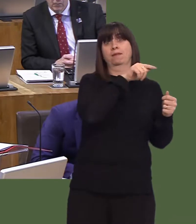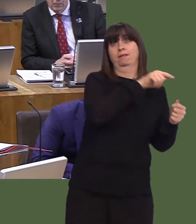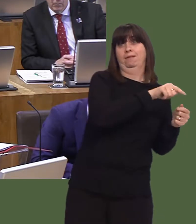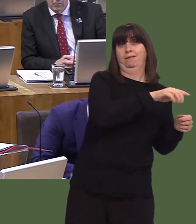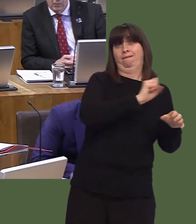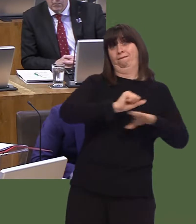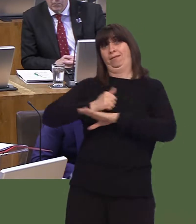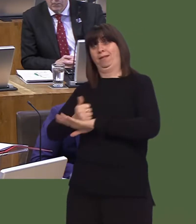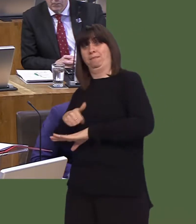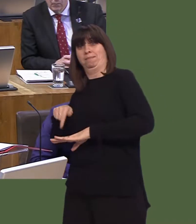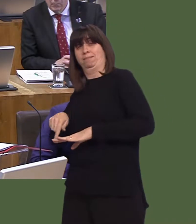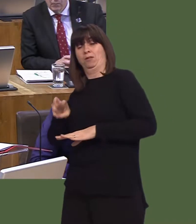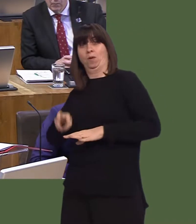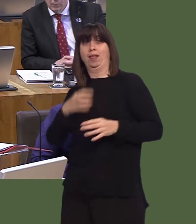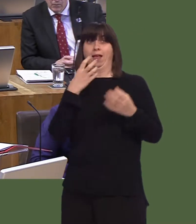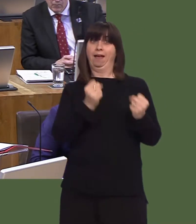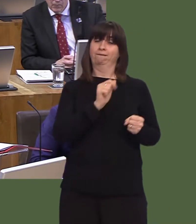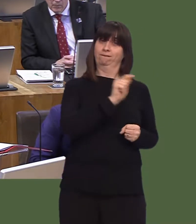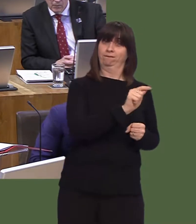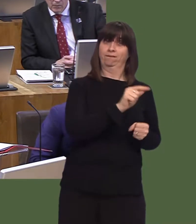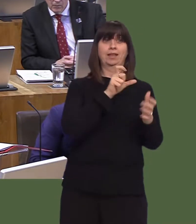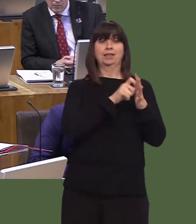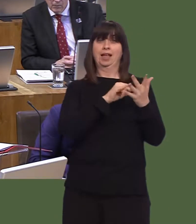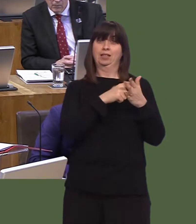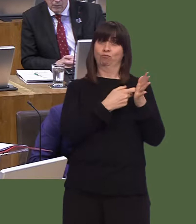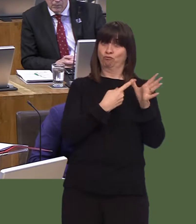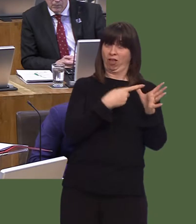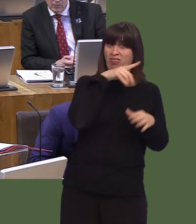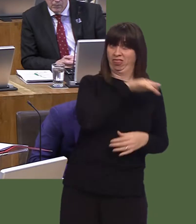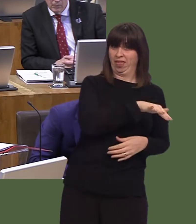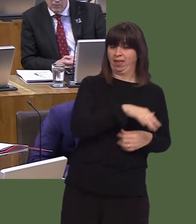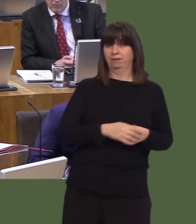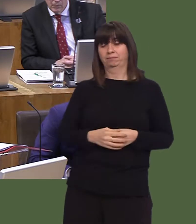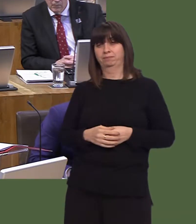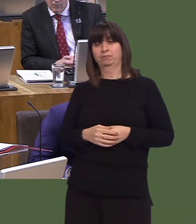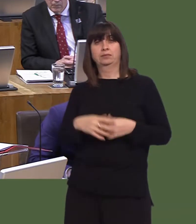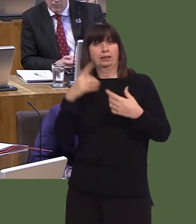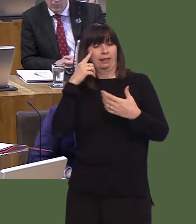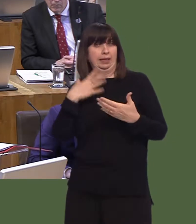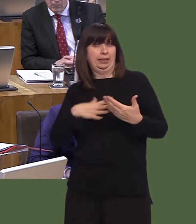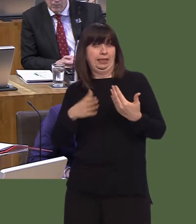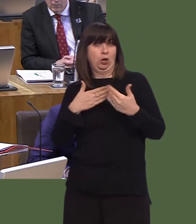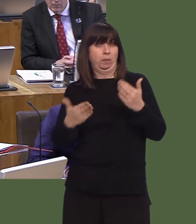we have a diaspora in Montreal as well. What we have done since 2011 is to look at opening new offices in parts of the world